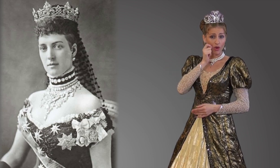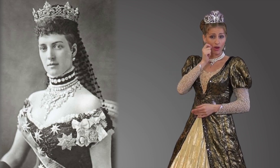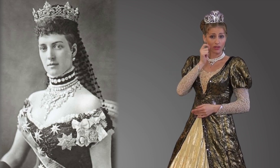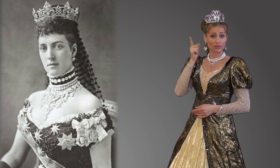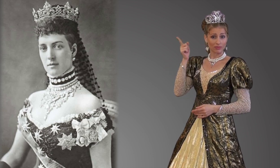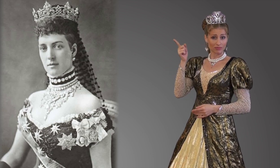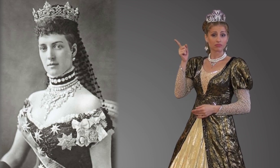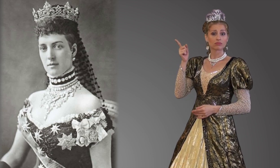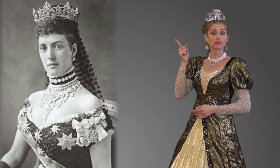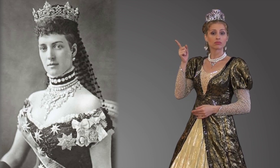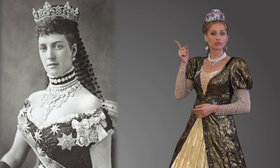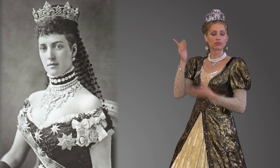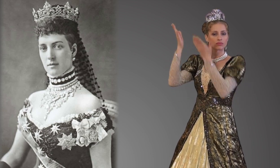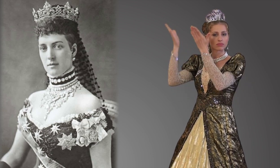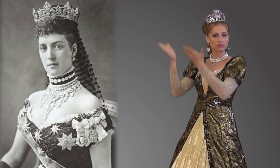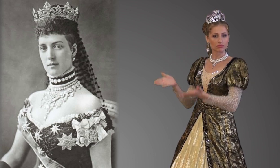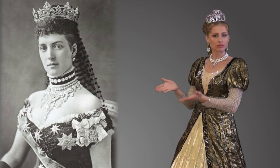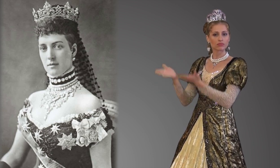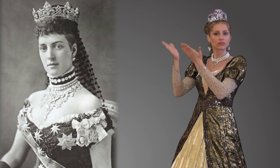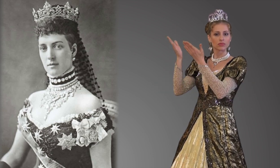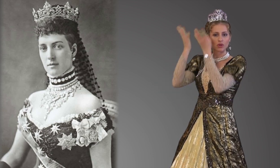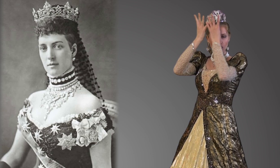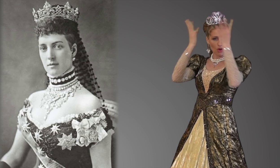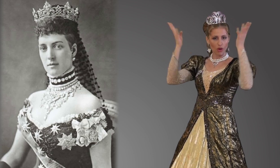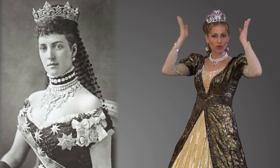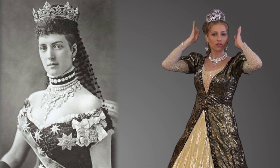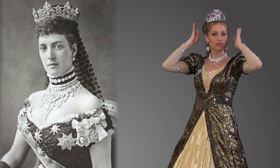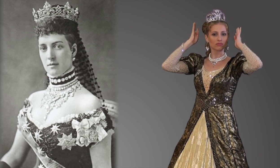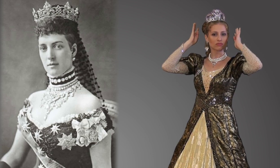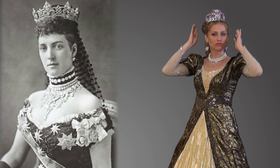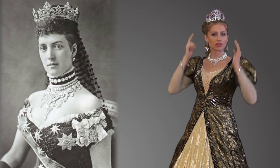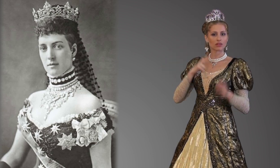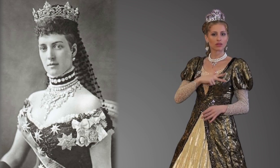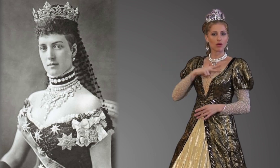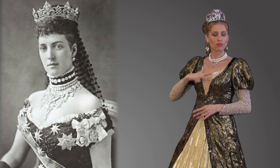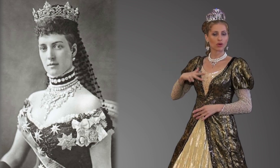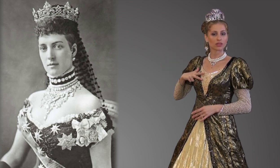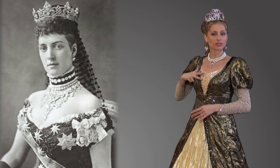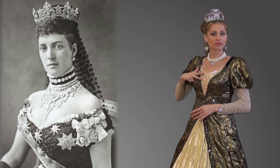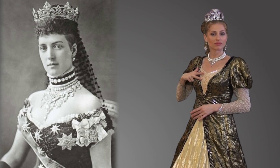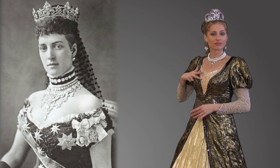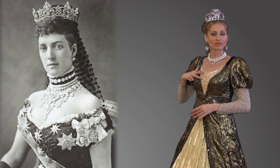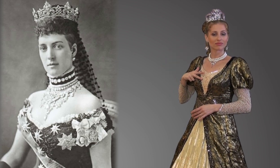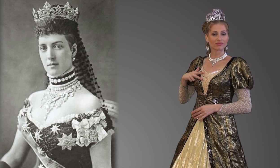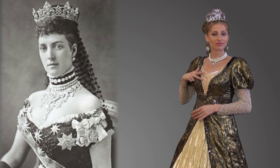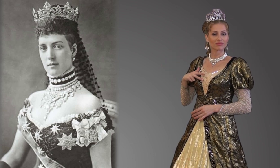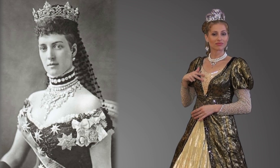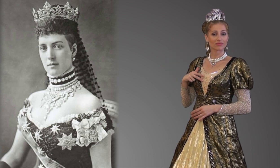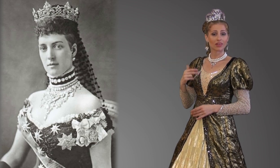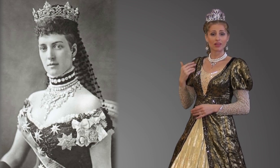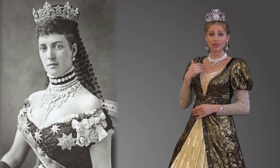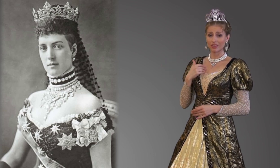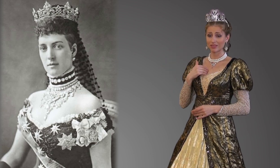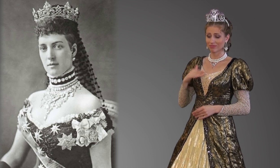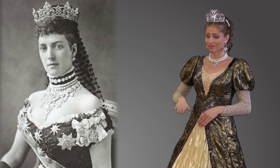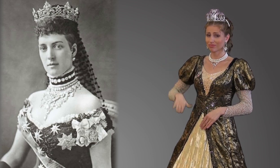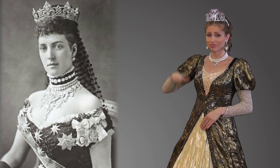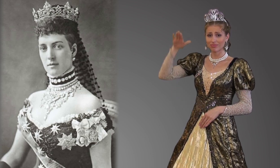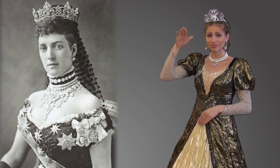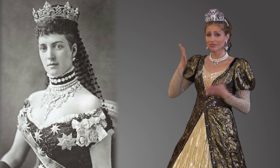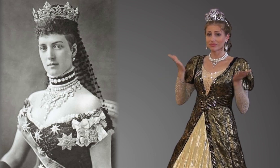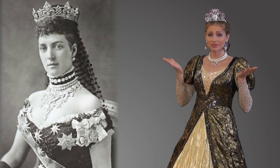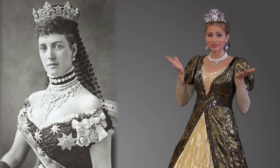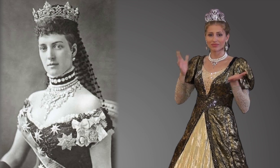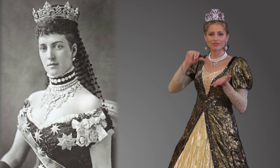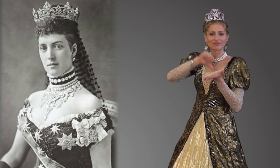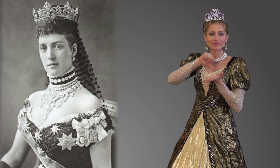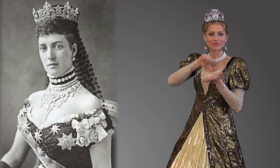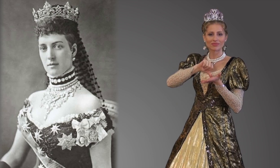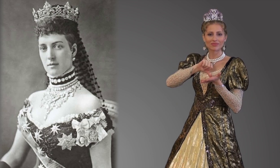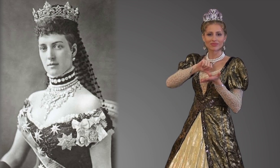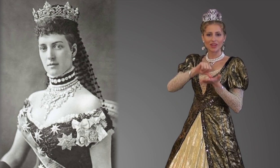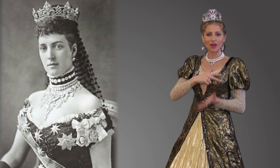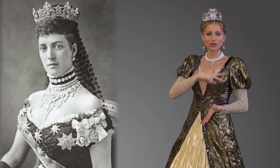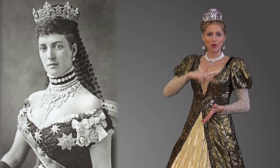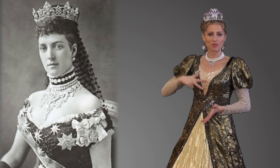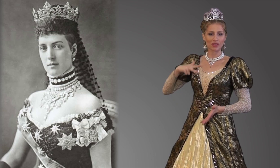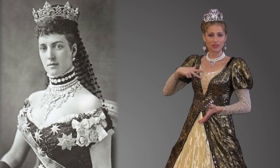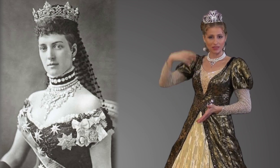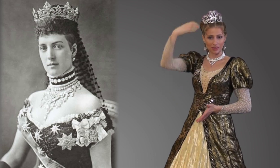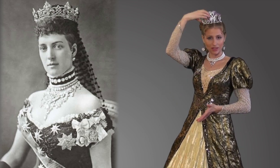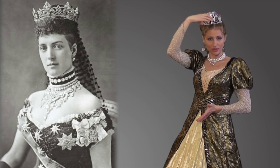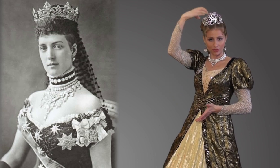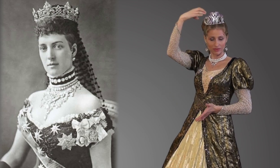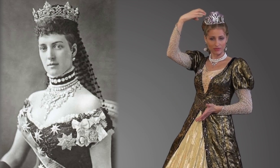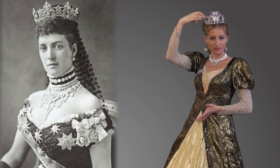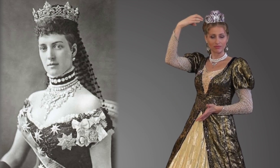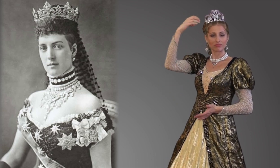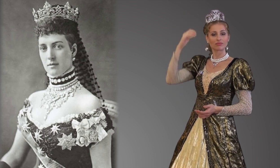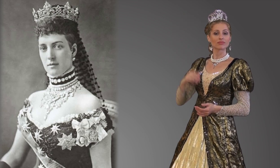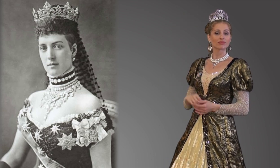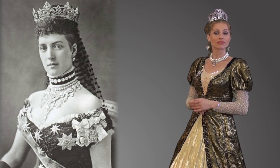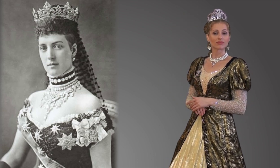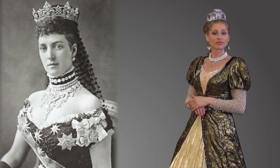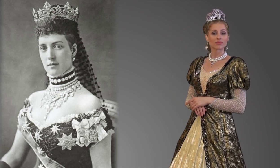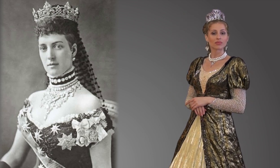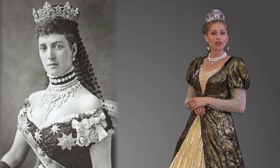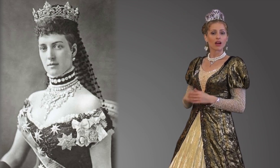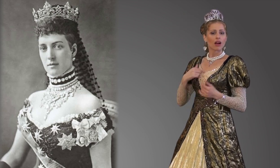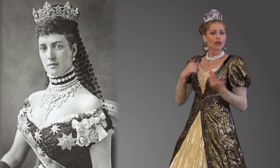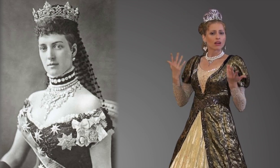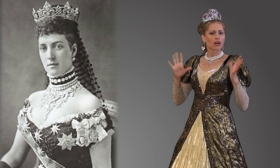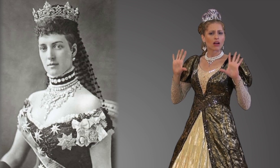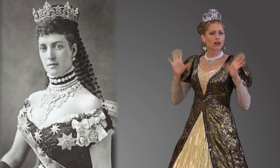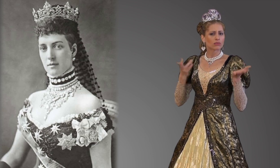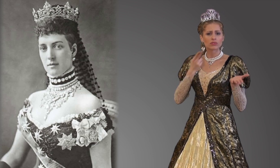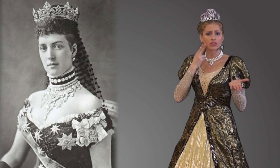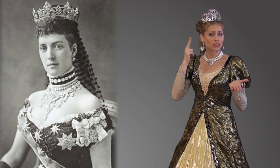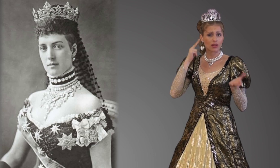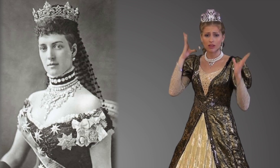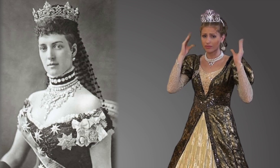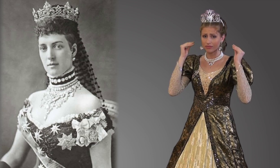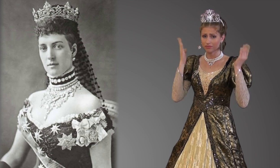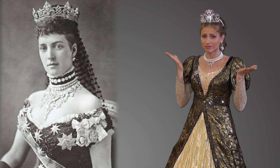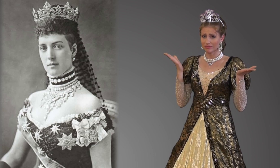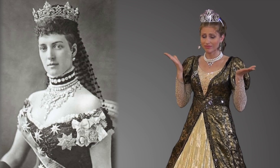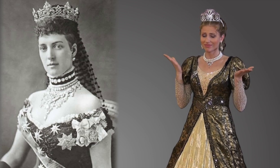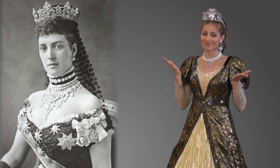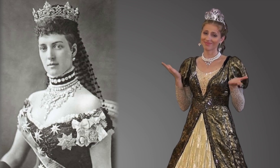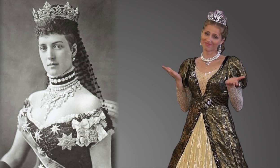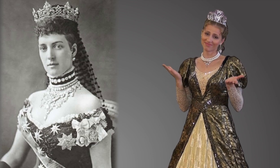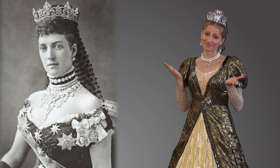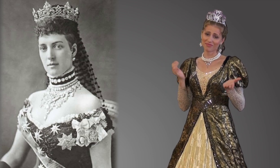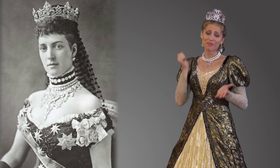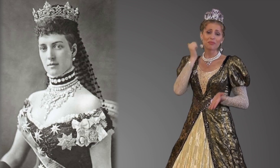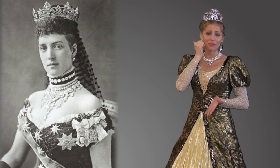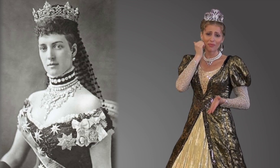our father became King of Denmark. I grew up in Copenhagen. I inherited a hereditary form